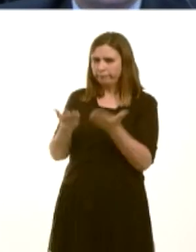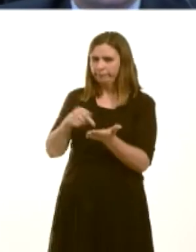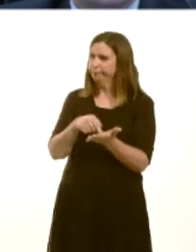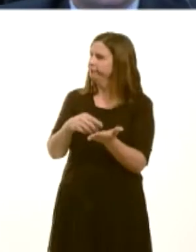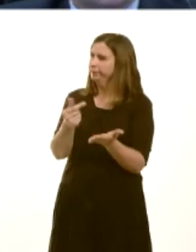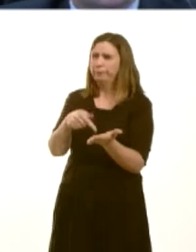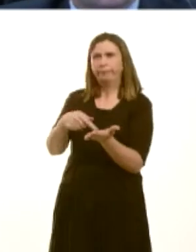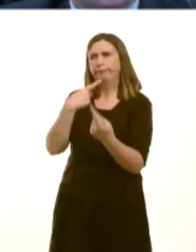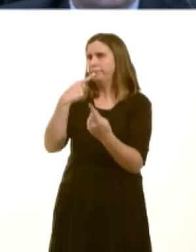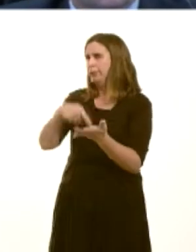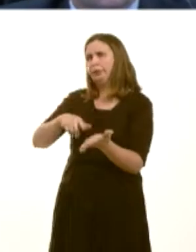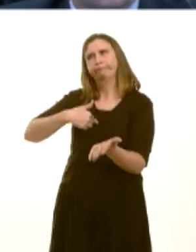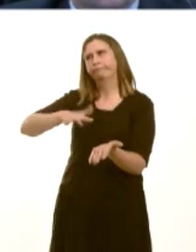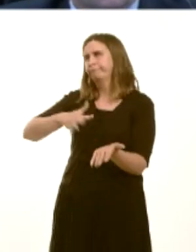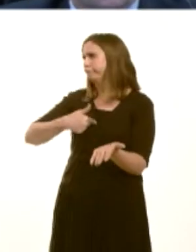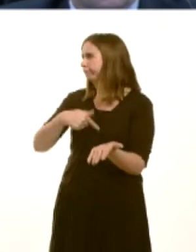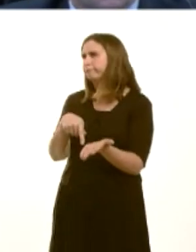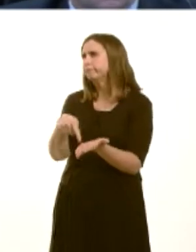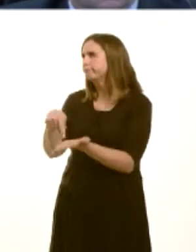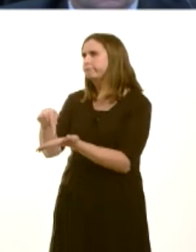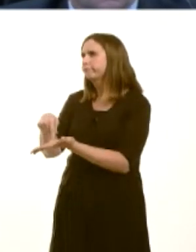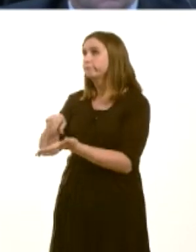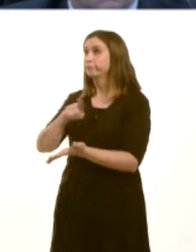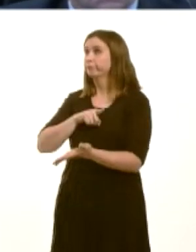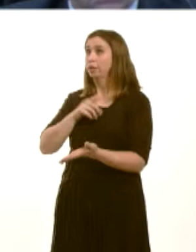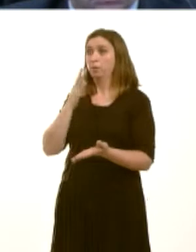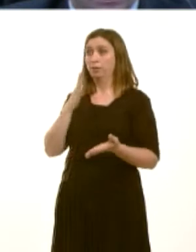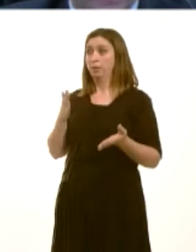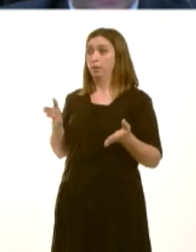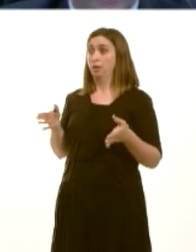Governmentís final decision, because half way through that closure, of course, cameras